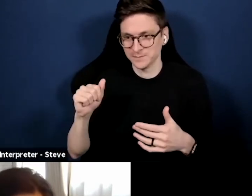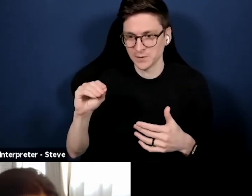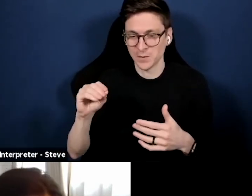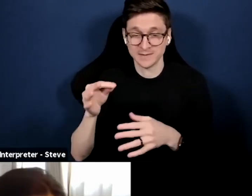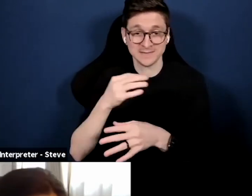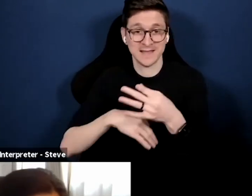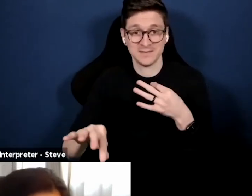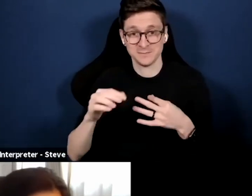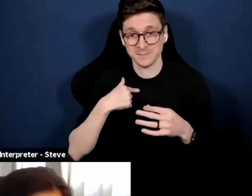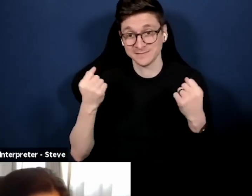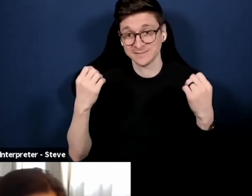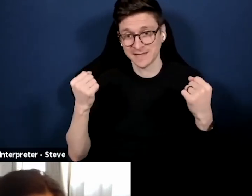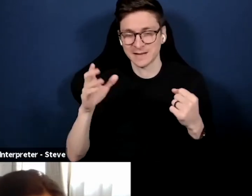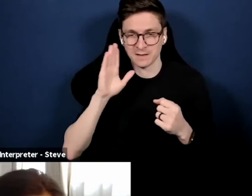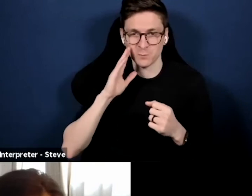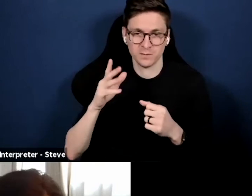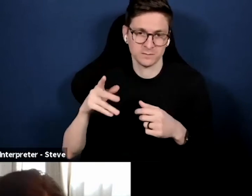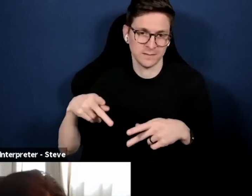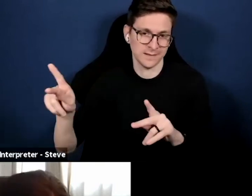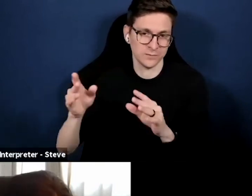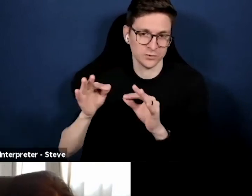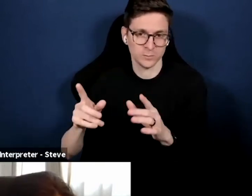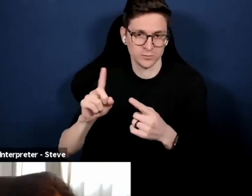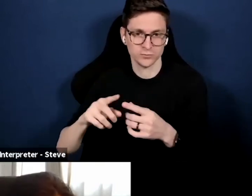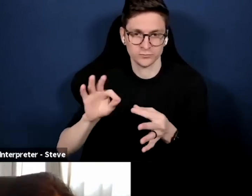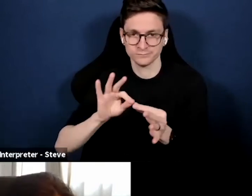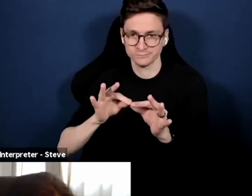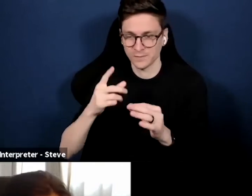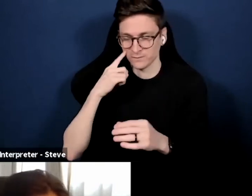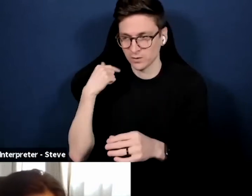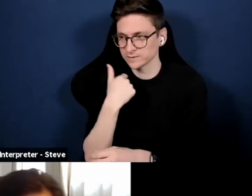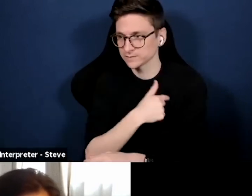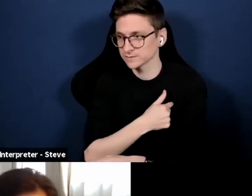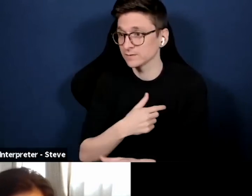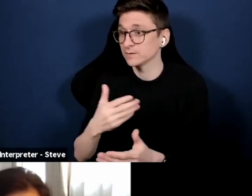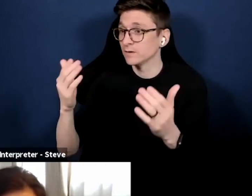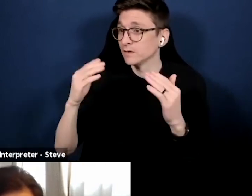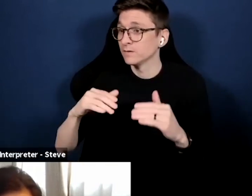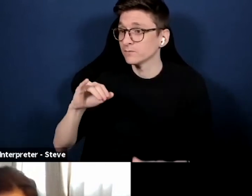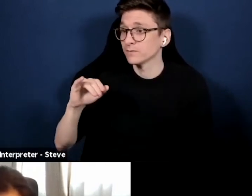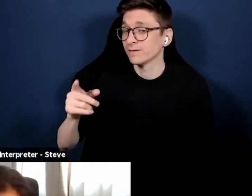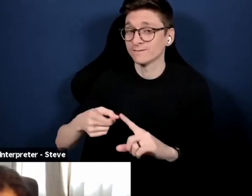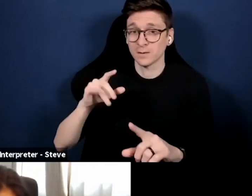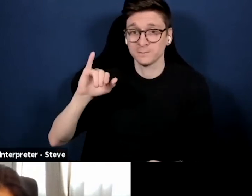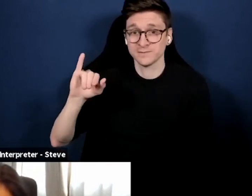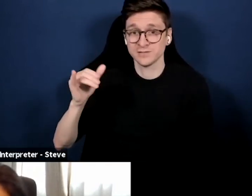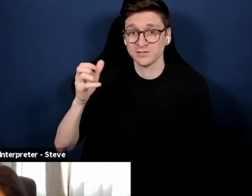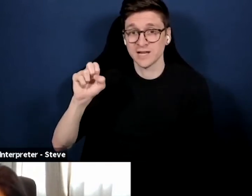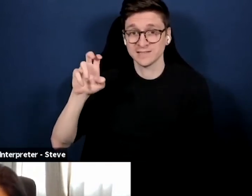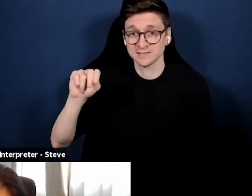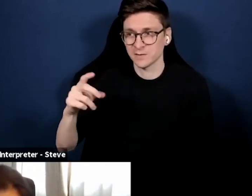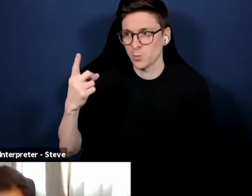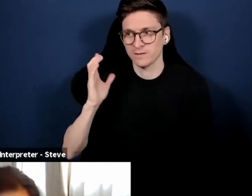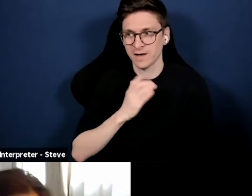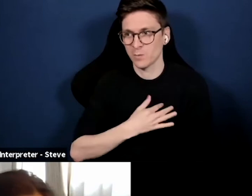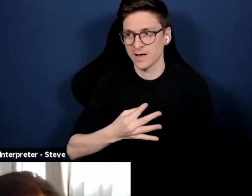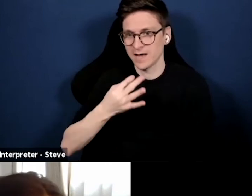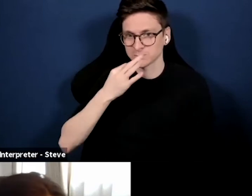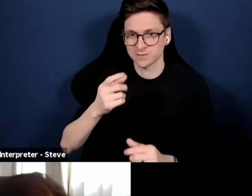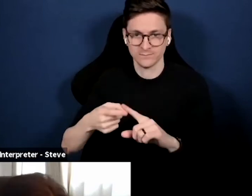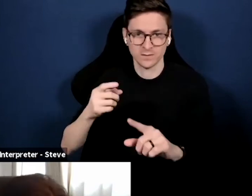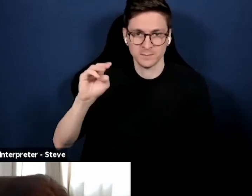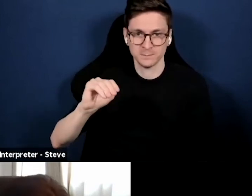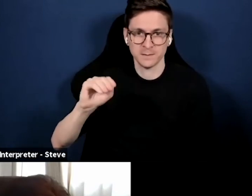do that um so from jason one of our experts in the motion and light lab his question is i think that